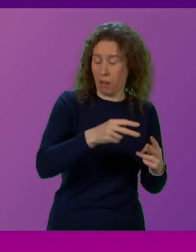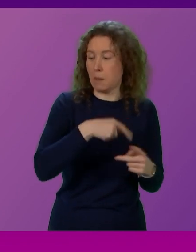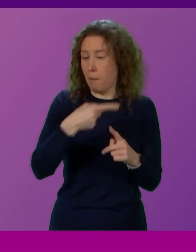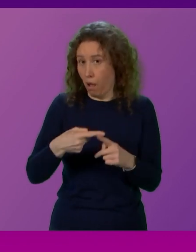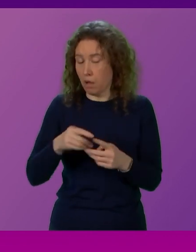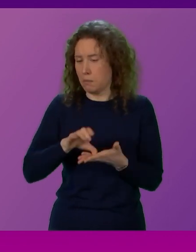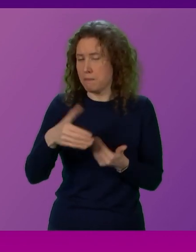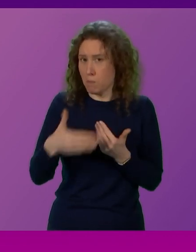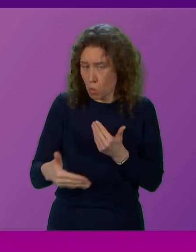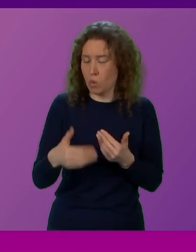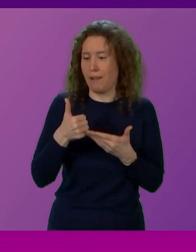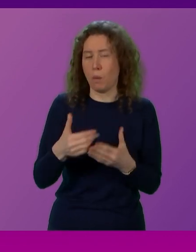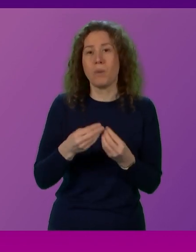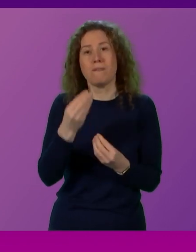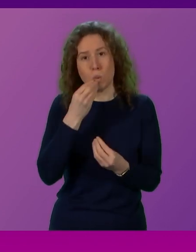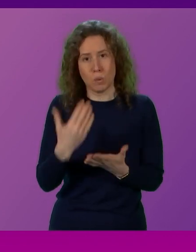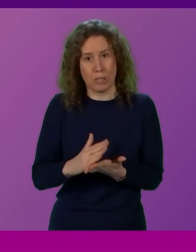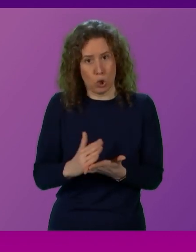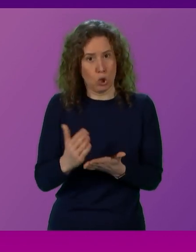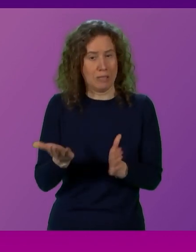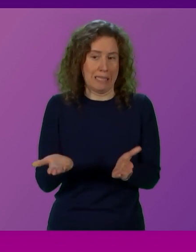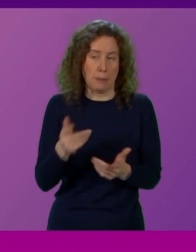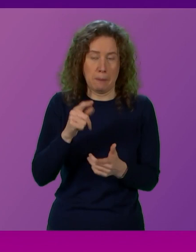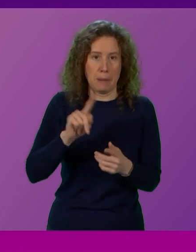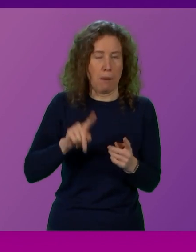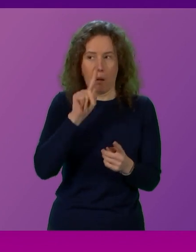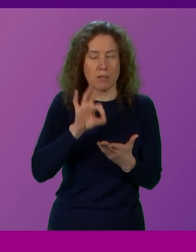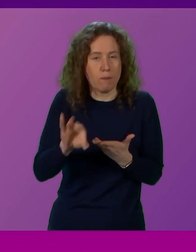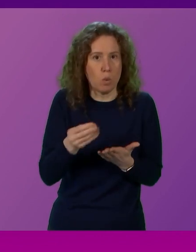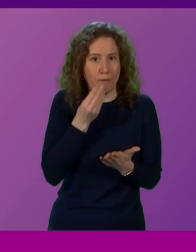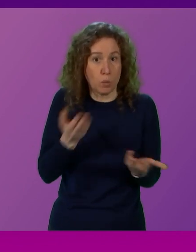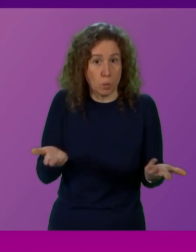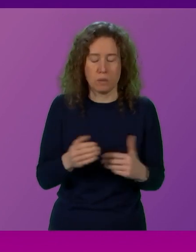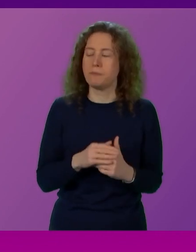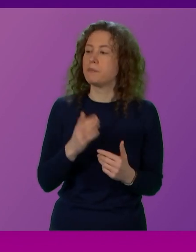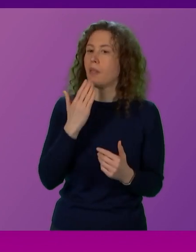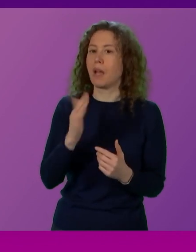tackle food insecurity.